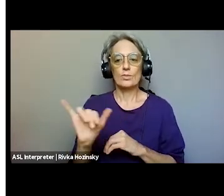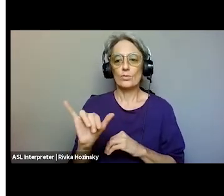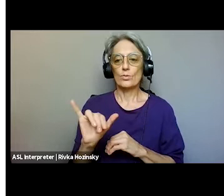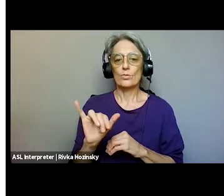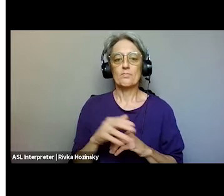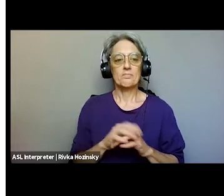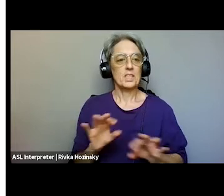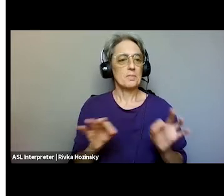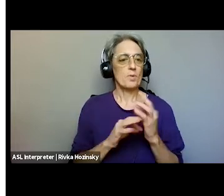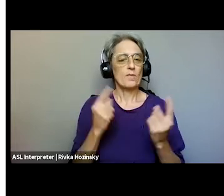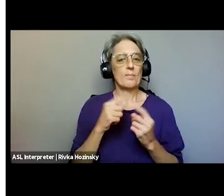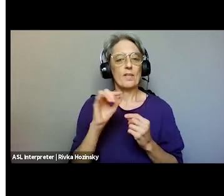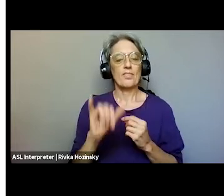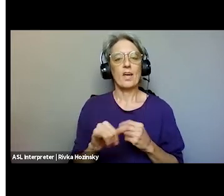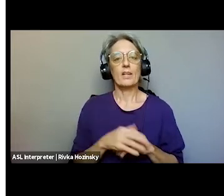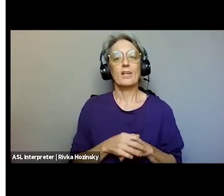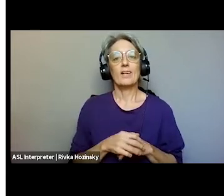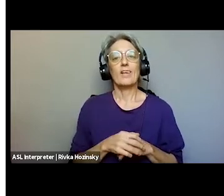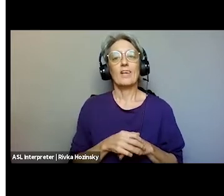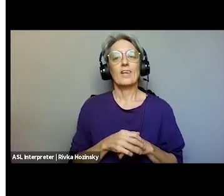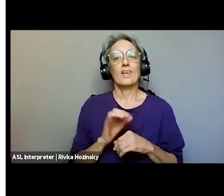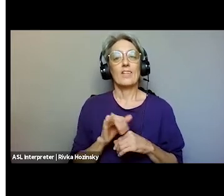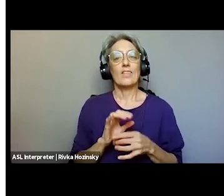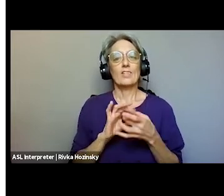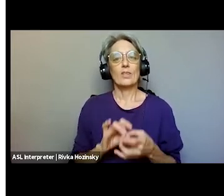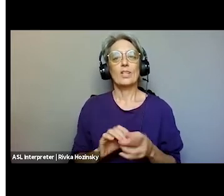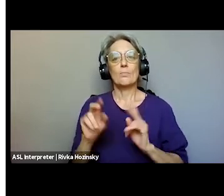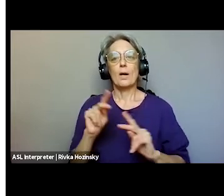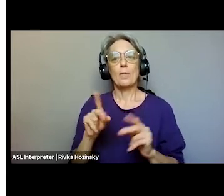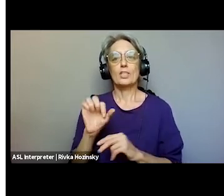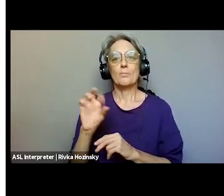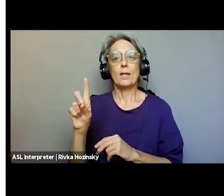you know again speak to the population-based data and sort of provide clues about what's going on.